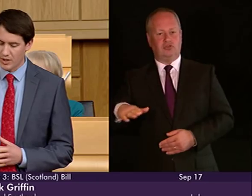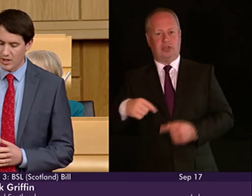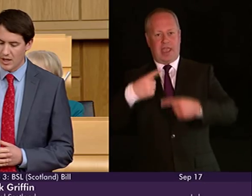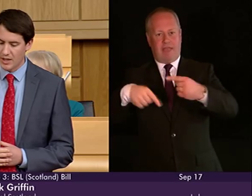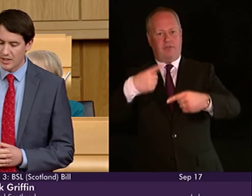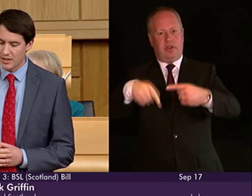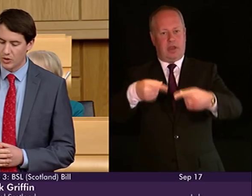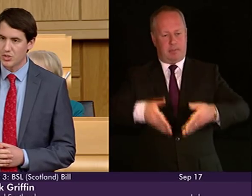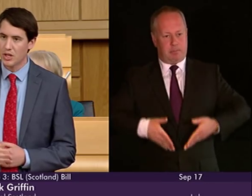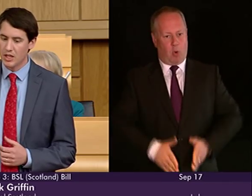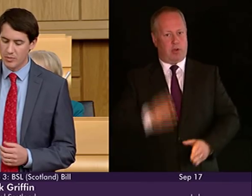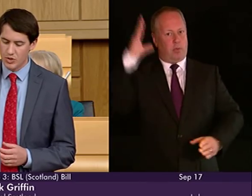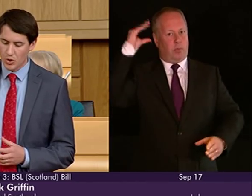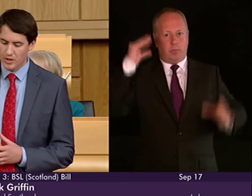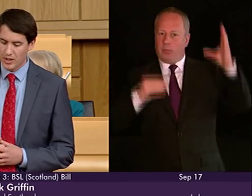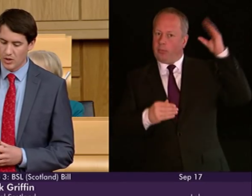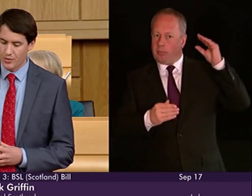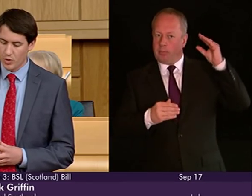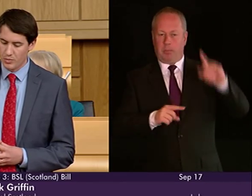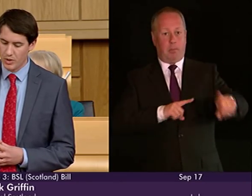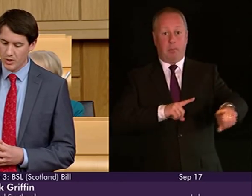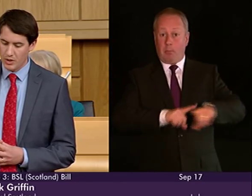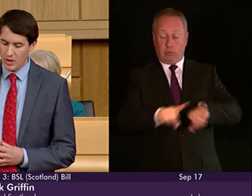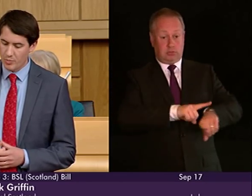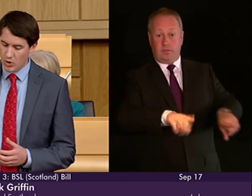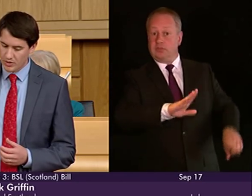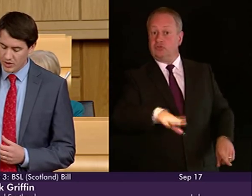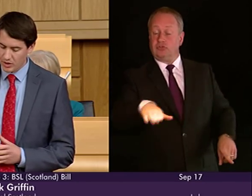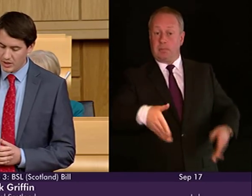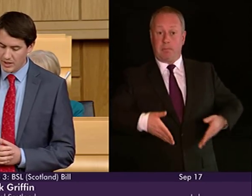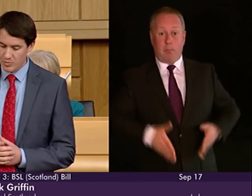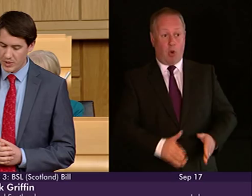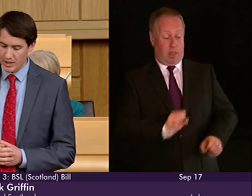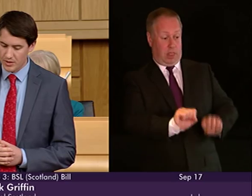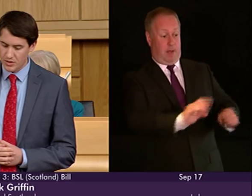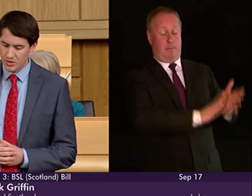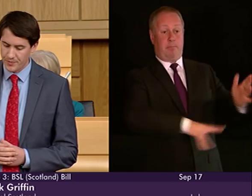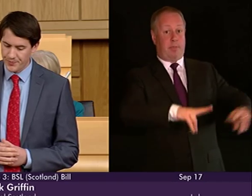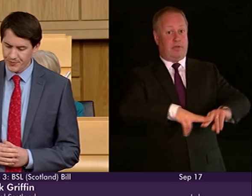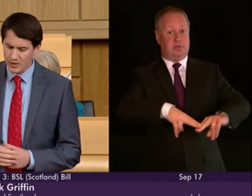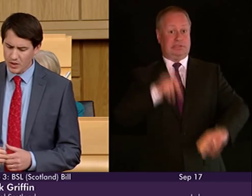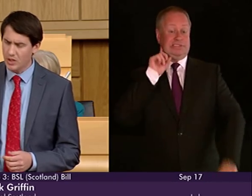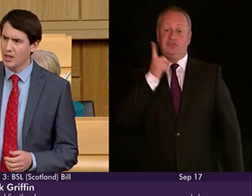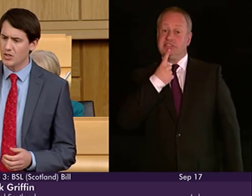with a hearing loss, the majority of whom are born to hearing parents. As members can